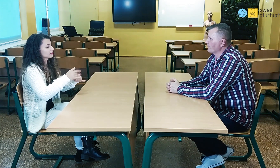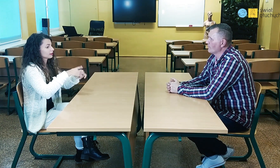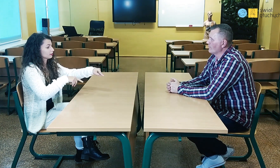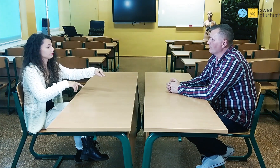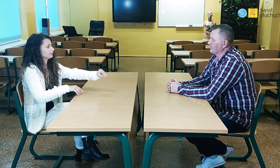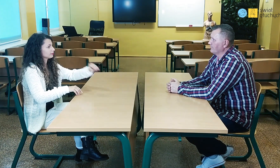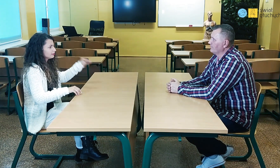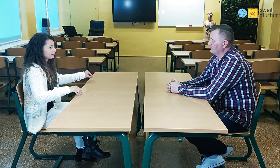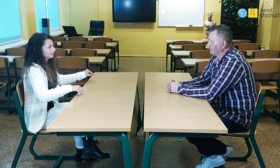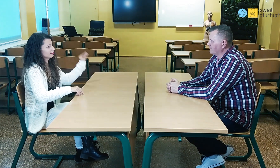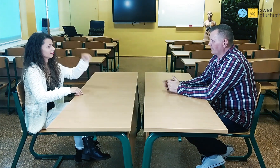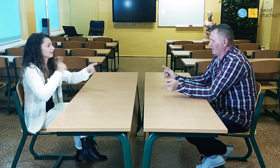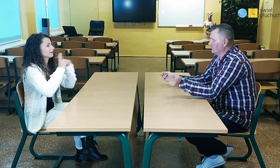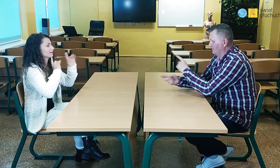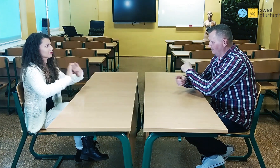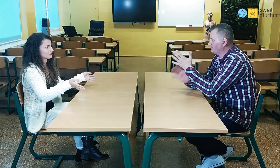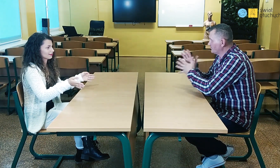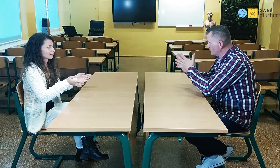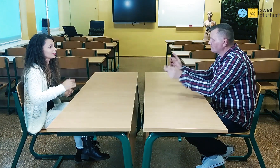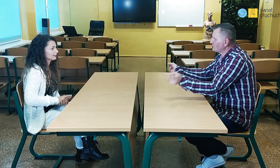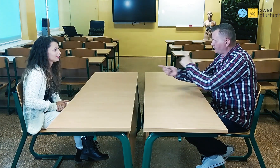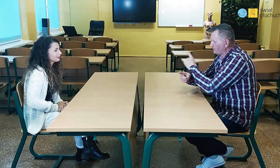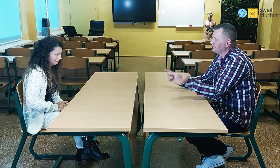Yes, and in that case, they couldn't sign because they were too close to the teacher.